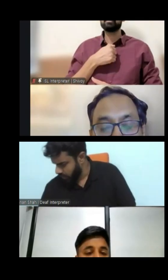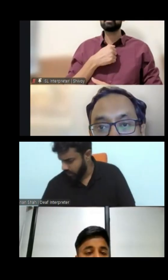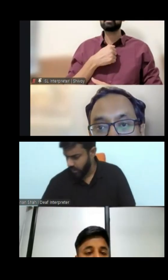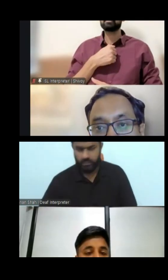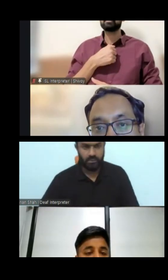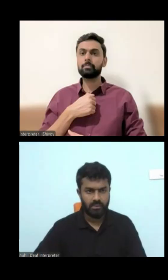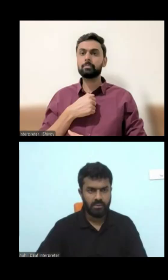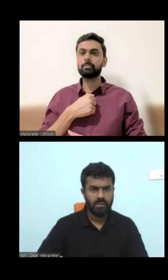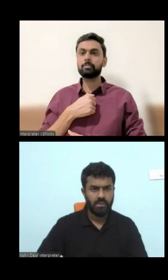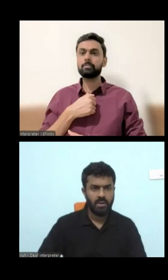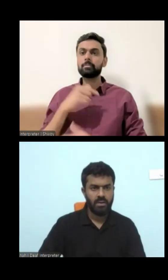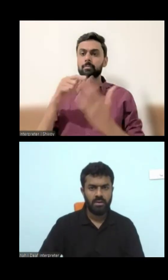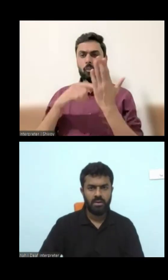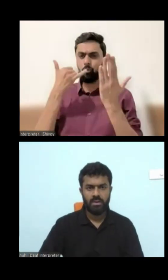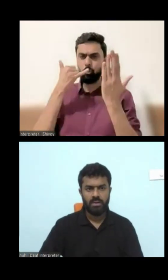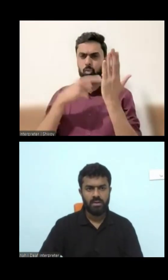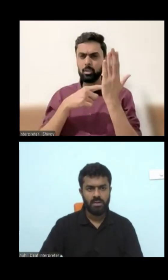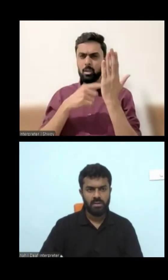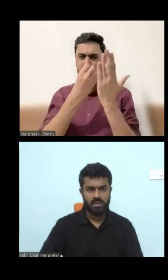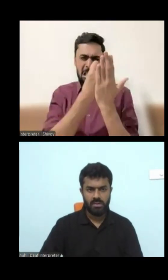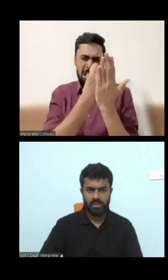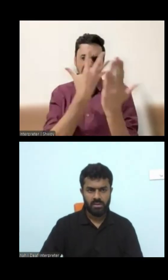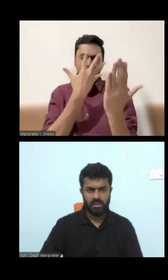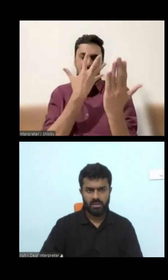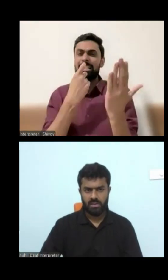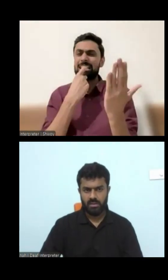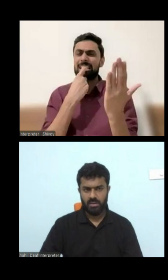Because this is something that is very painful for your eyes.